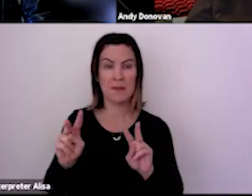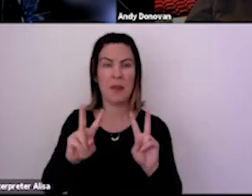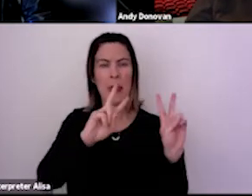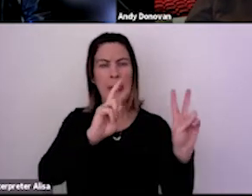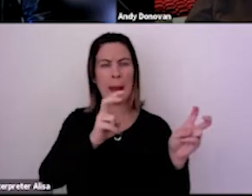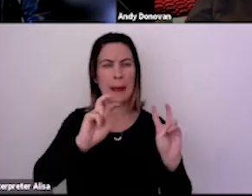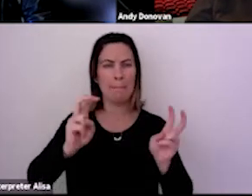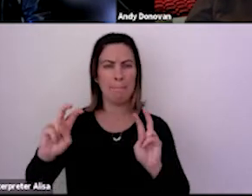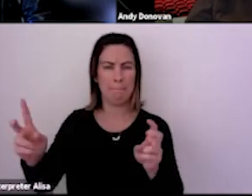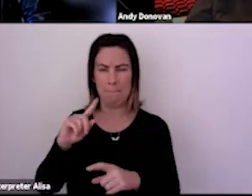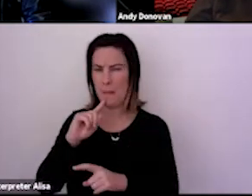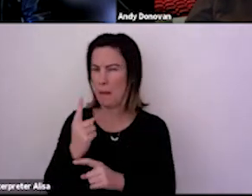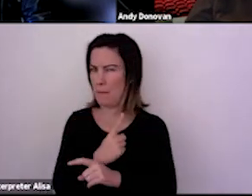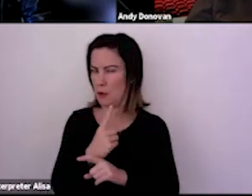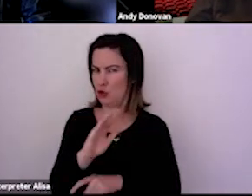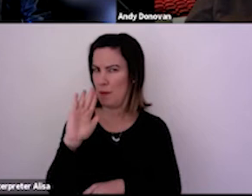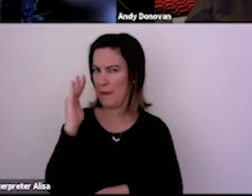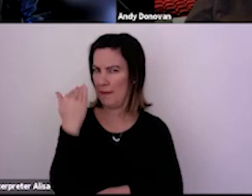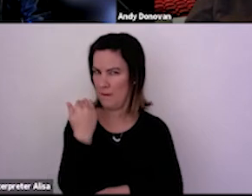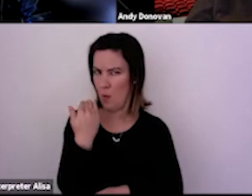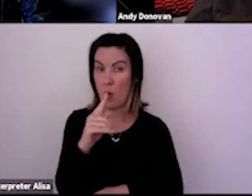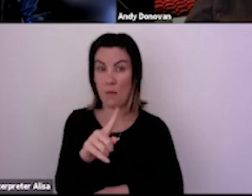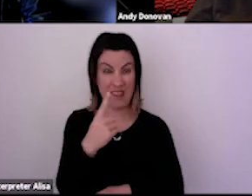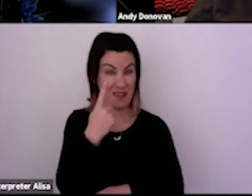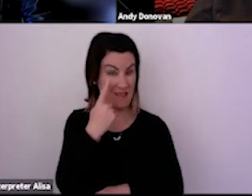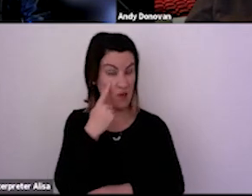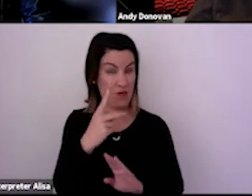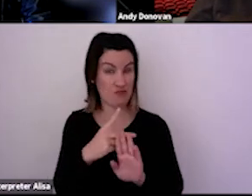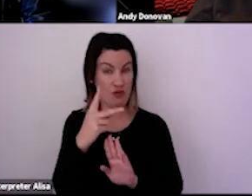have mentioned this before, but if you are looking at programming right now, we did ask audience as little while